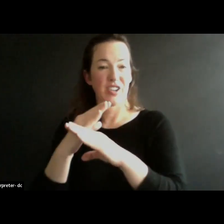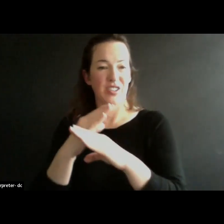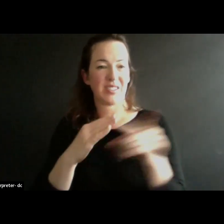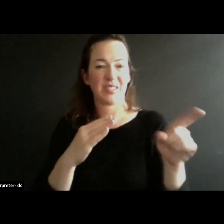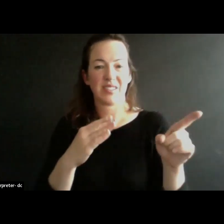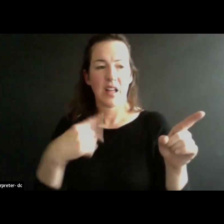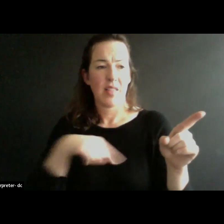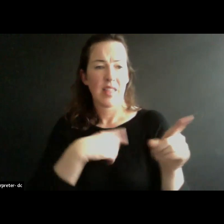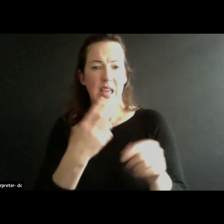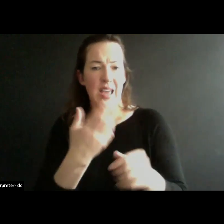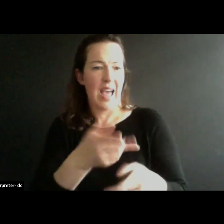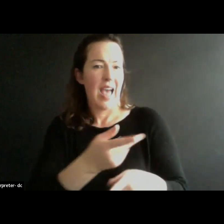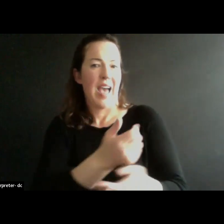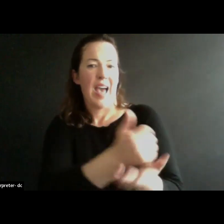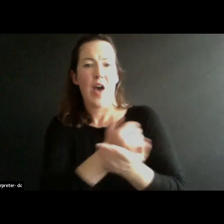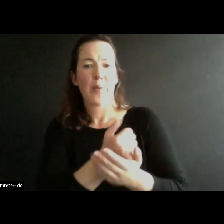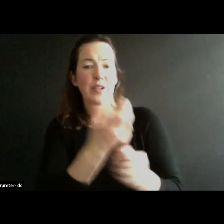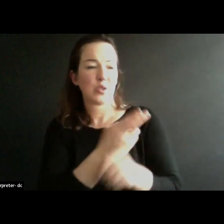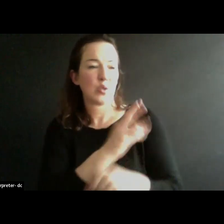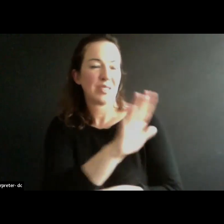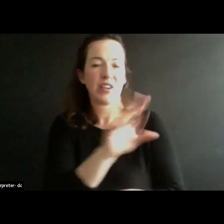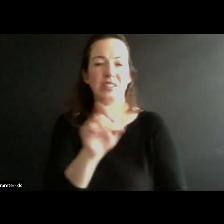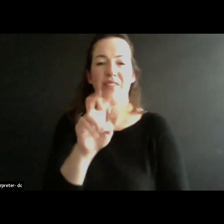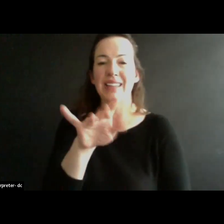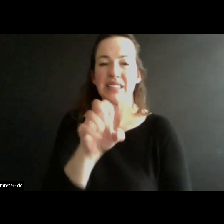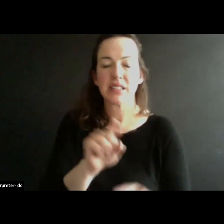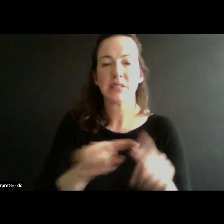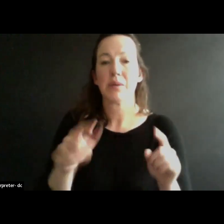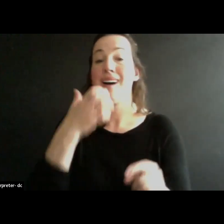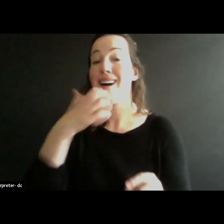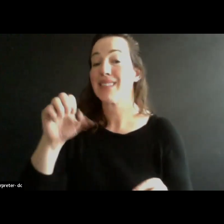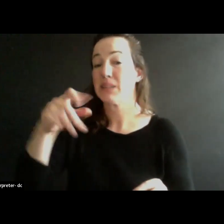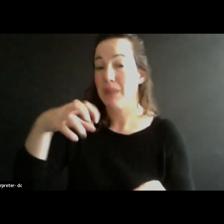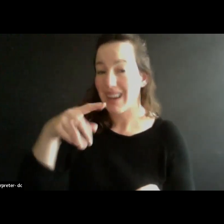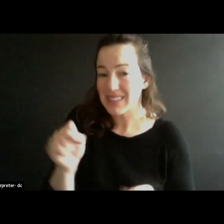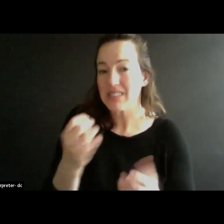to utilize the devices, but actually allowing us to utilize hotspots, for that parents would